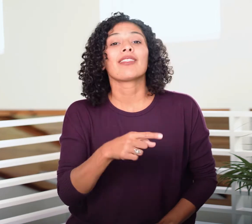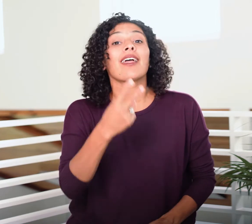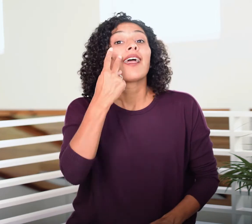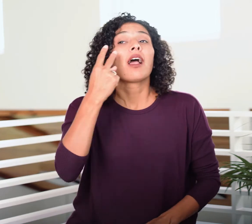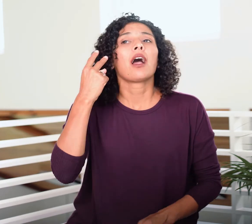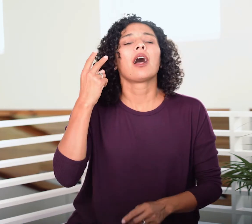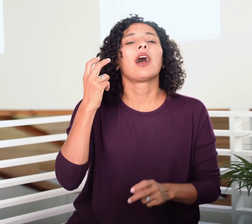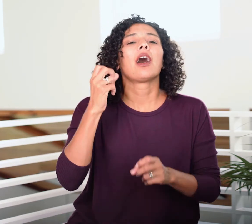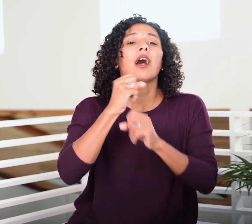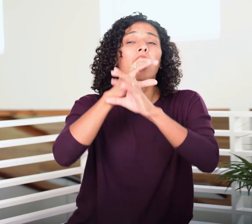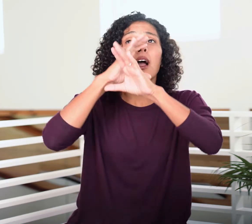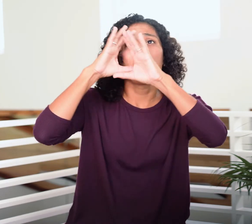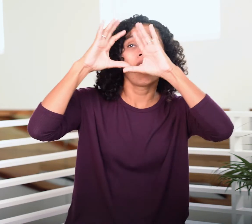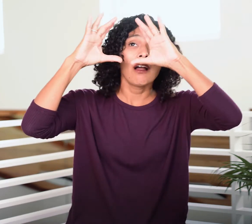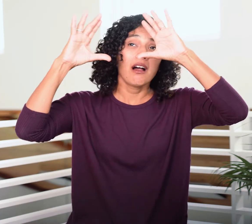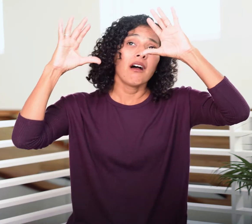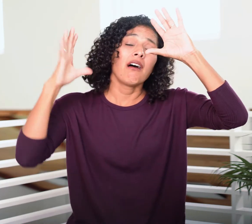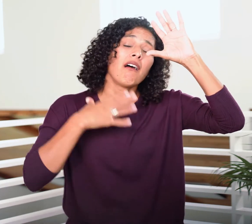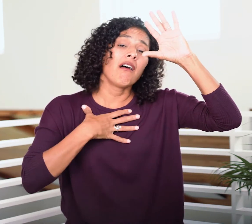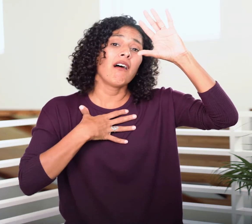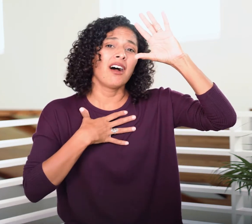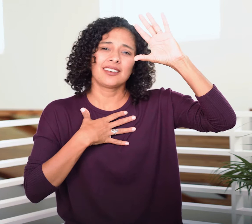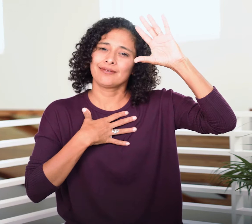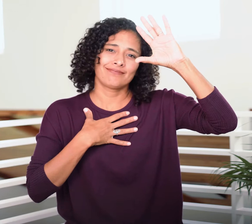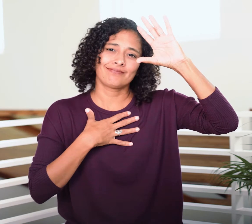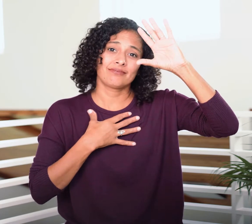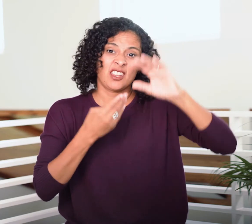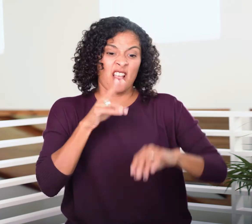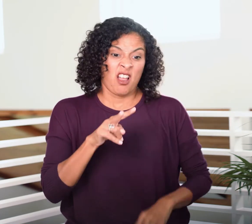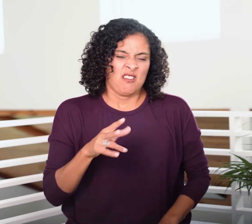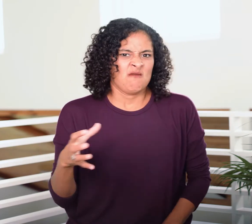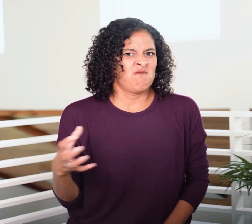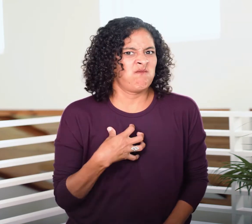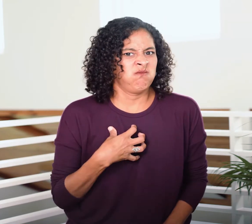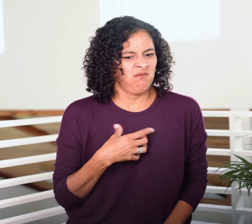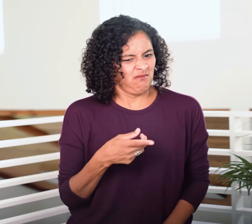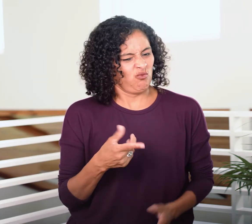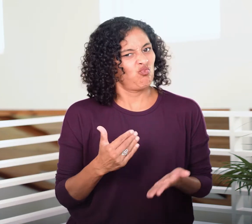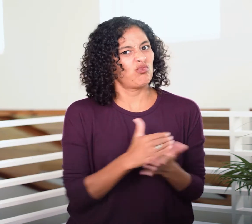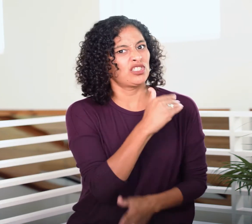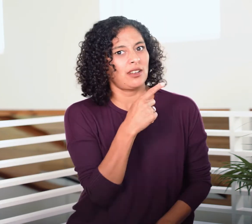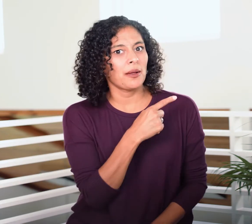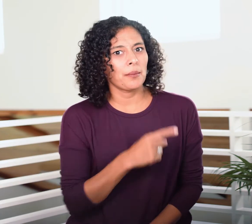They’re romanticizing the past, and God calls it a rejection of Him.